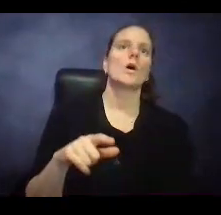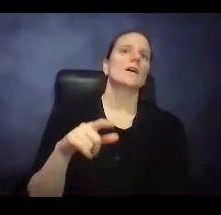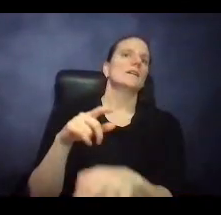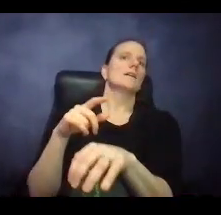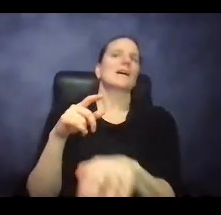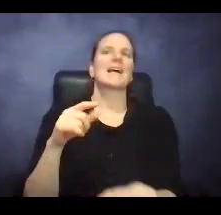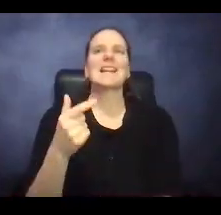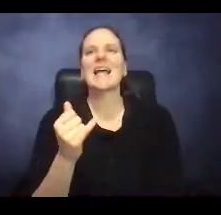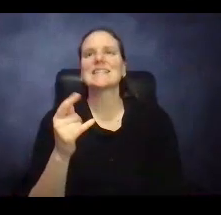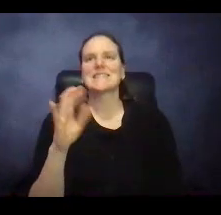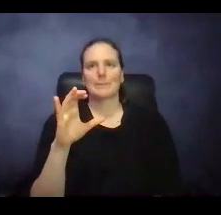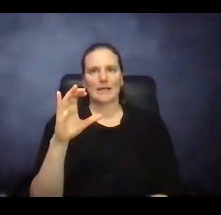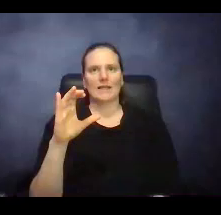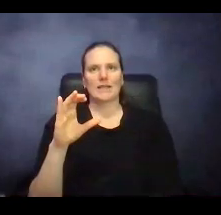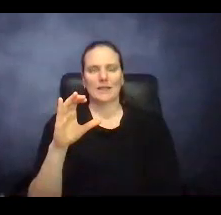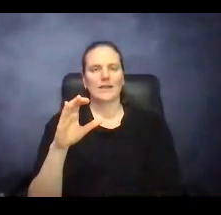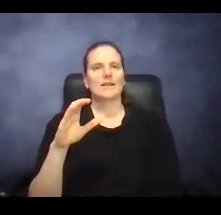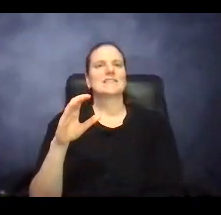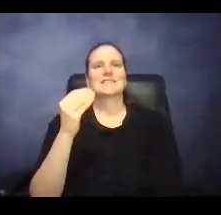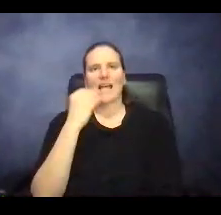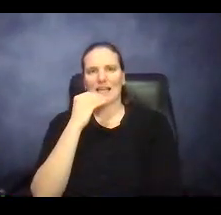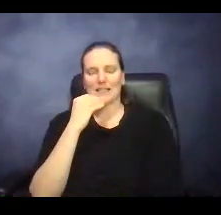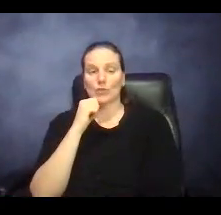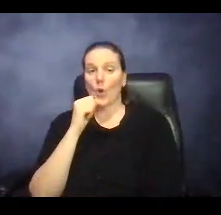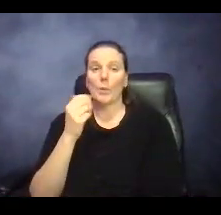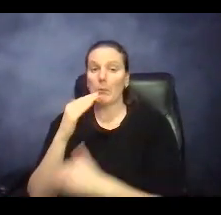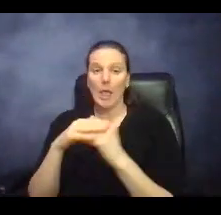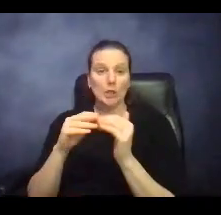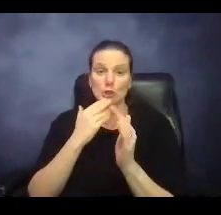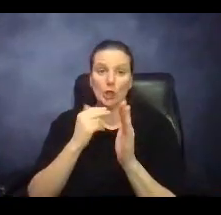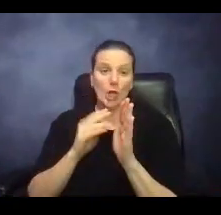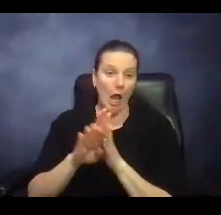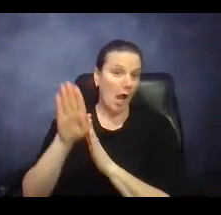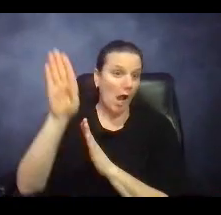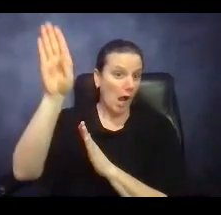So we wanna make sure that you're not spiking your blood sugar levels and that you're not increasing inflammation.